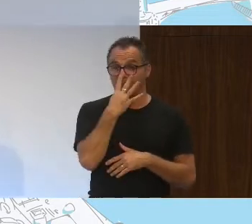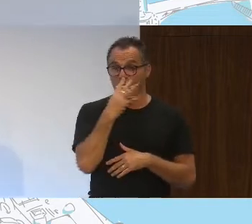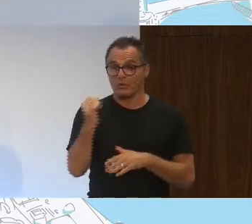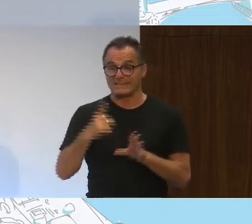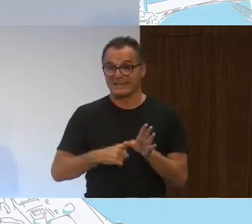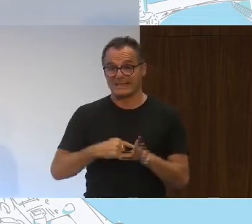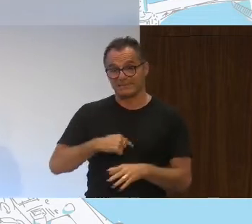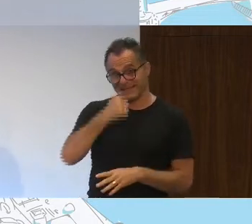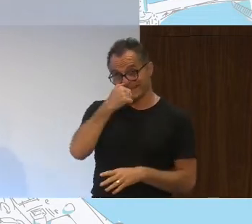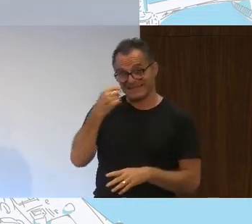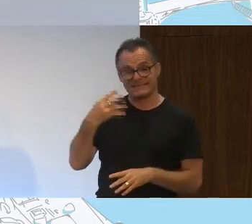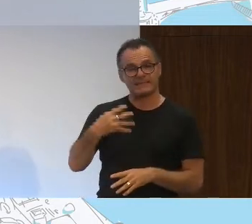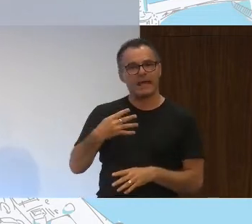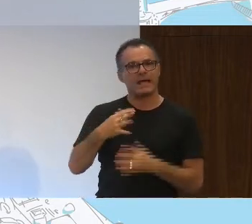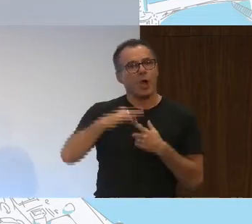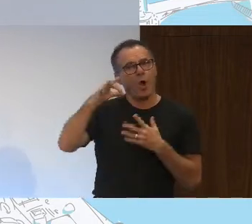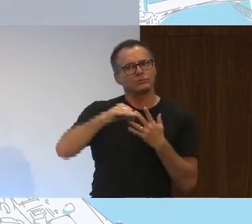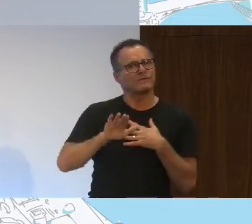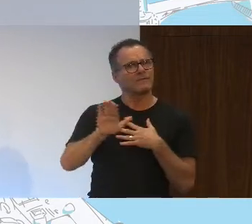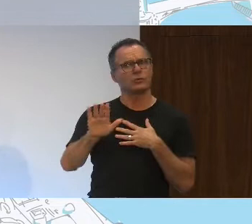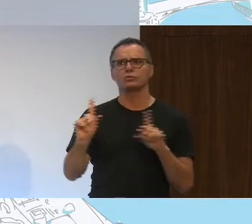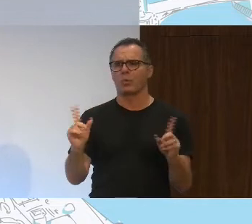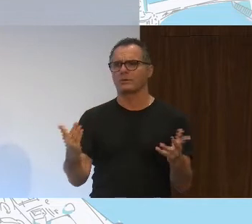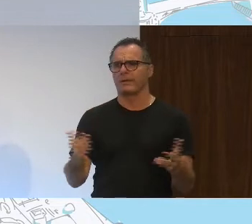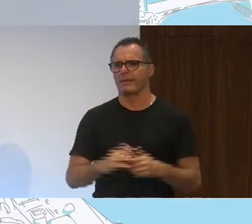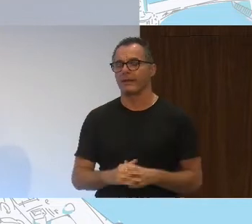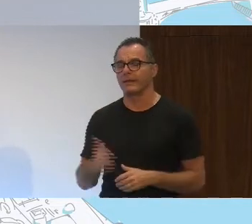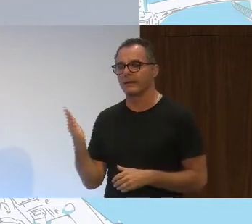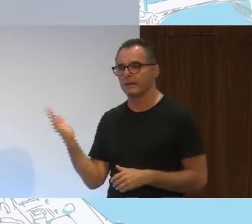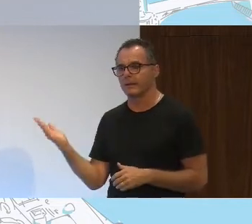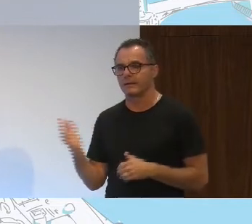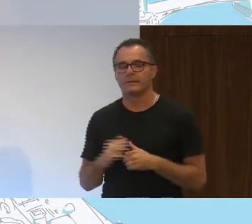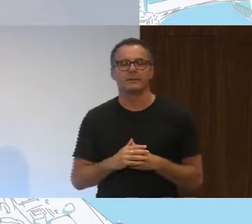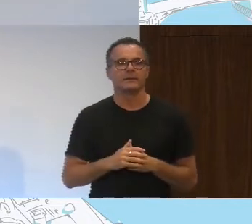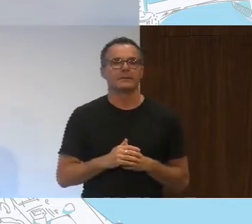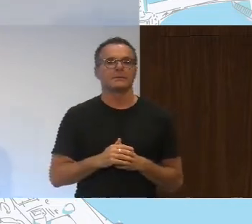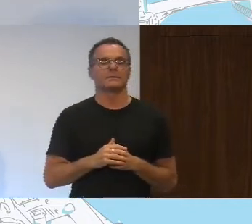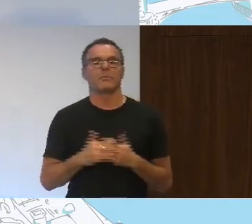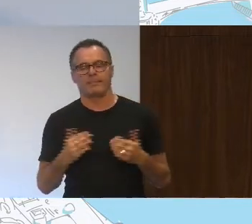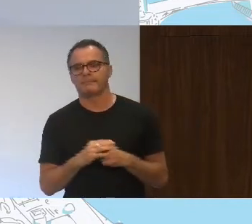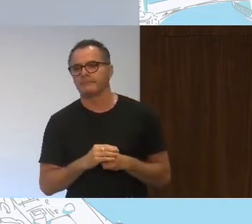What are my medication options for the future? Well, I